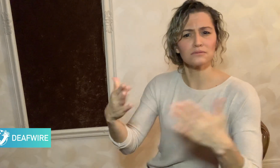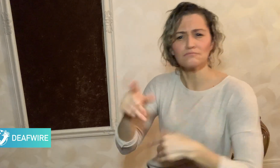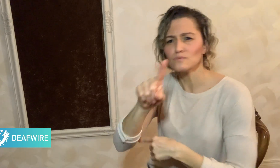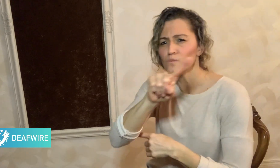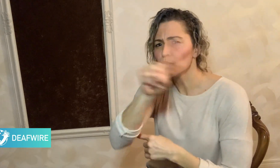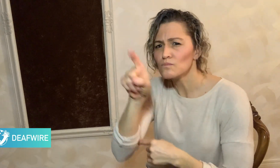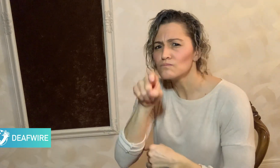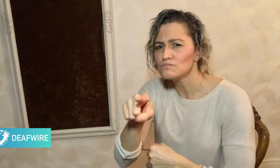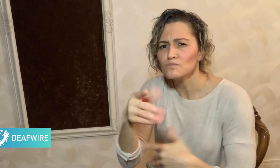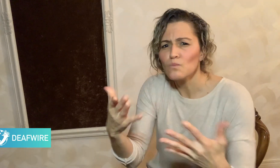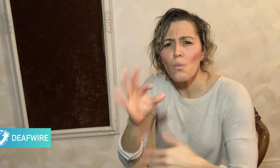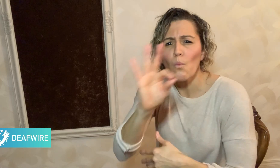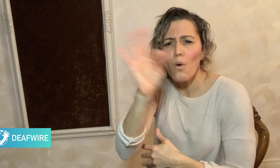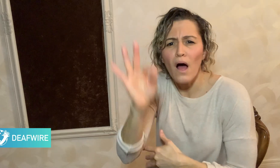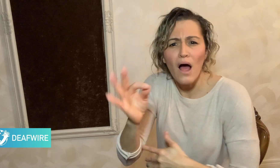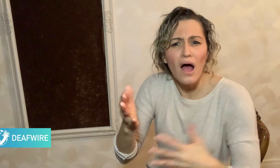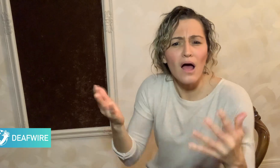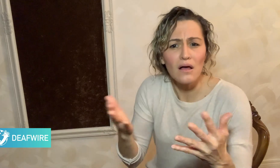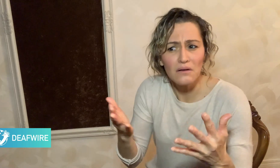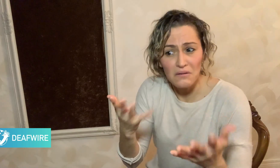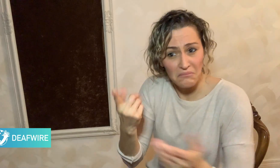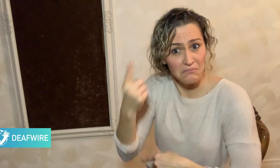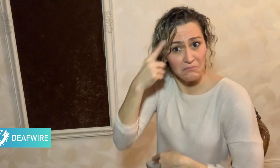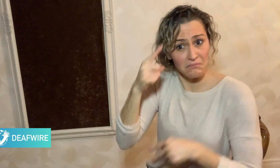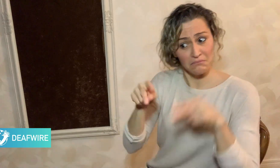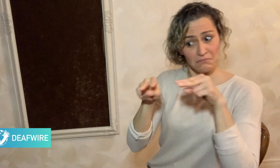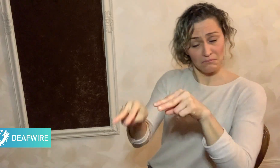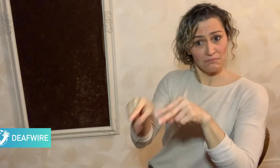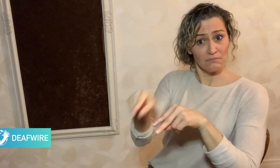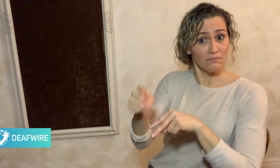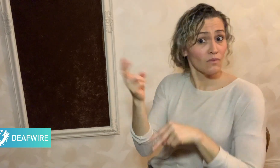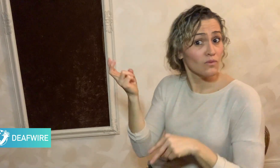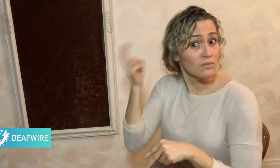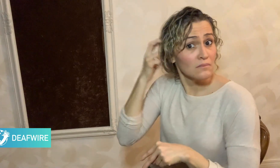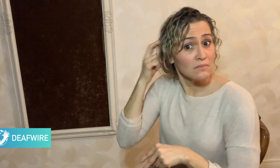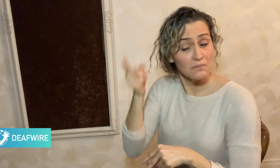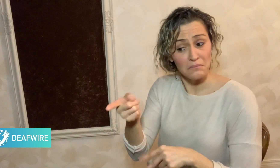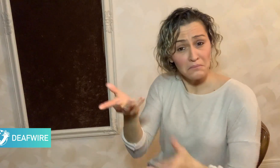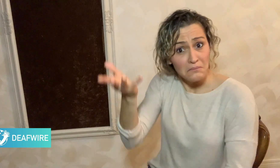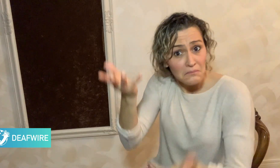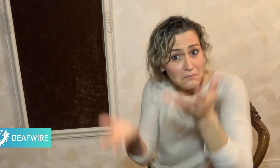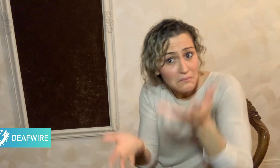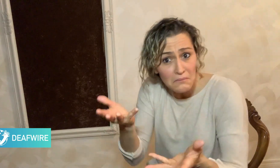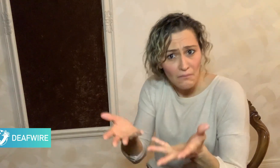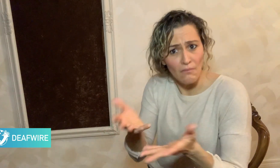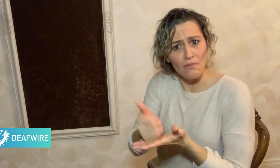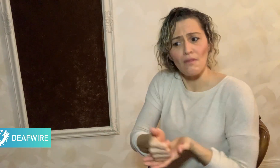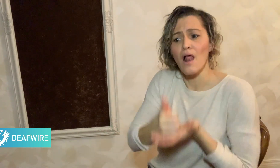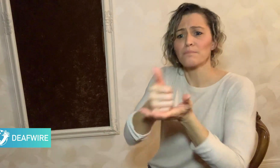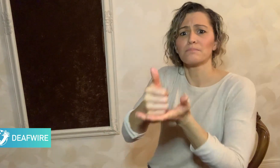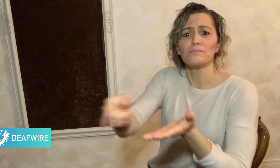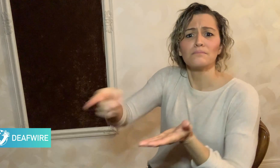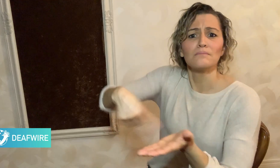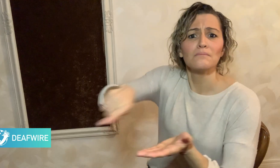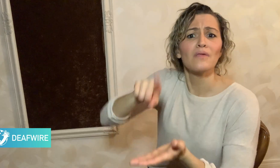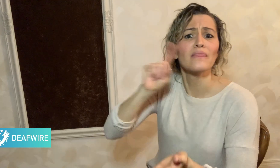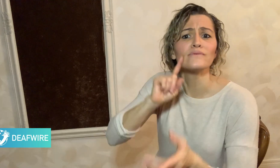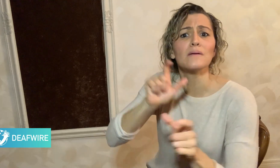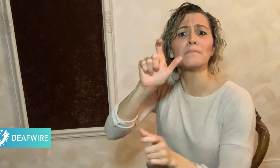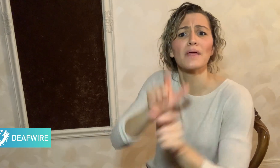Isn't CI supposed to improve life for Deaf people,